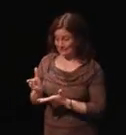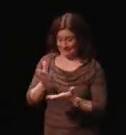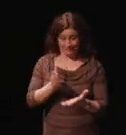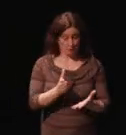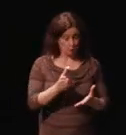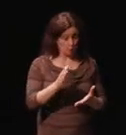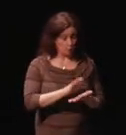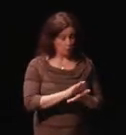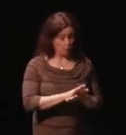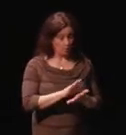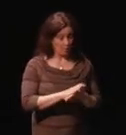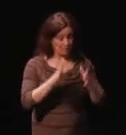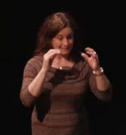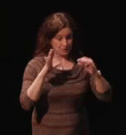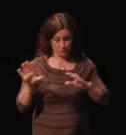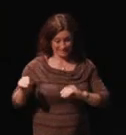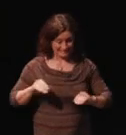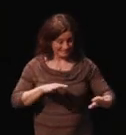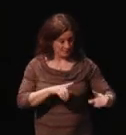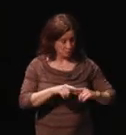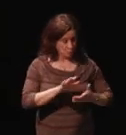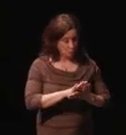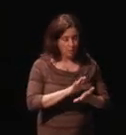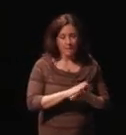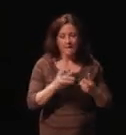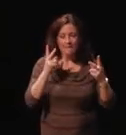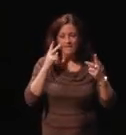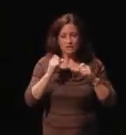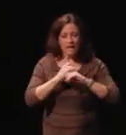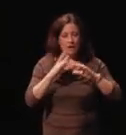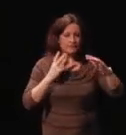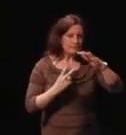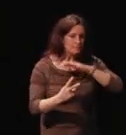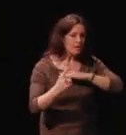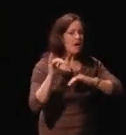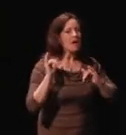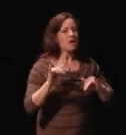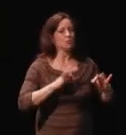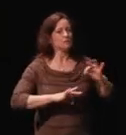And if you make it fun and again it was a way in that